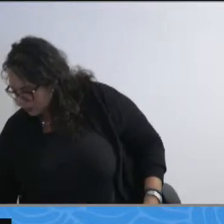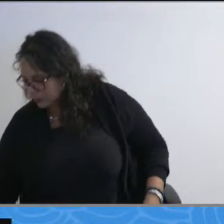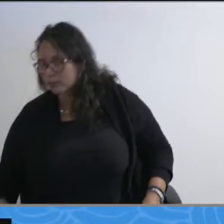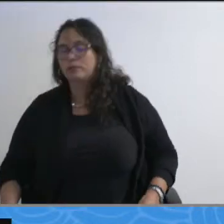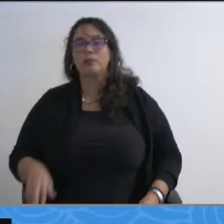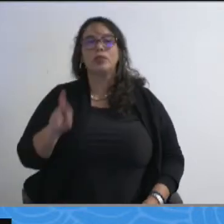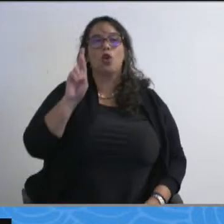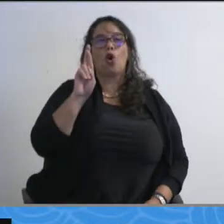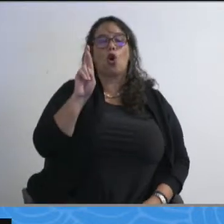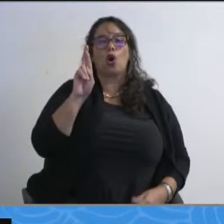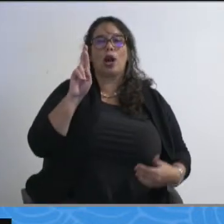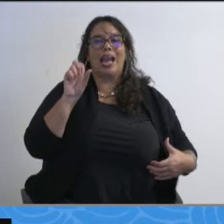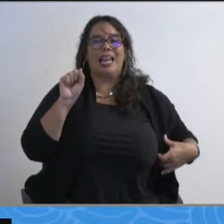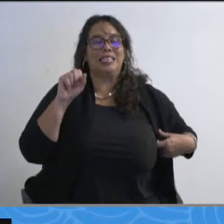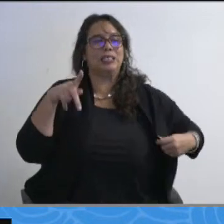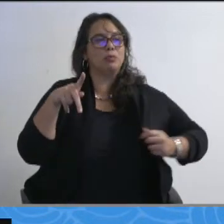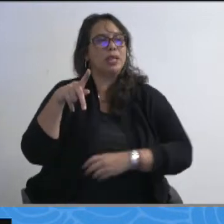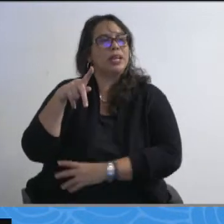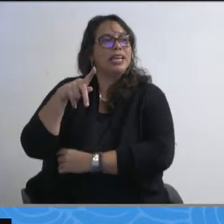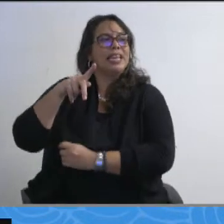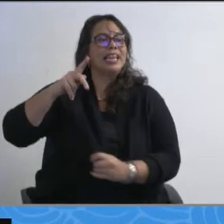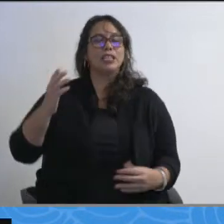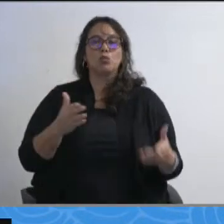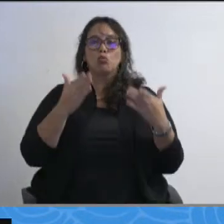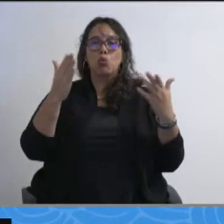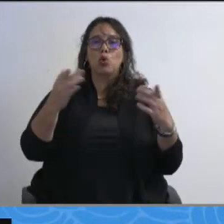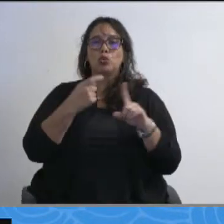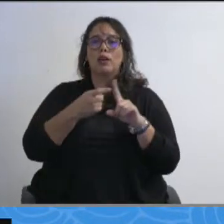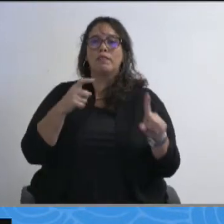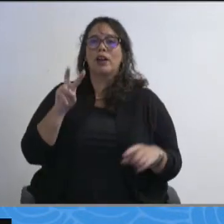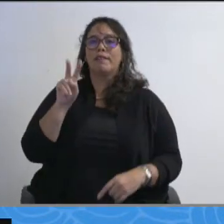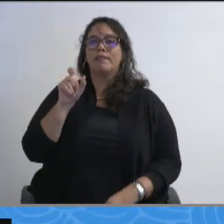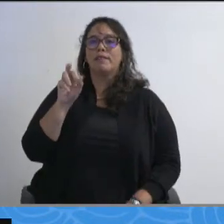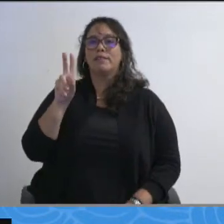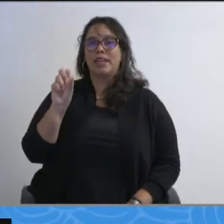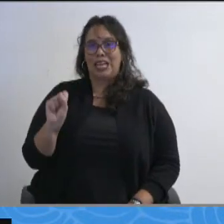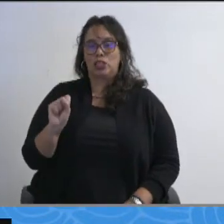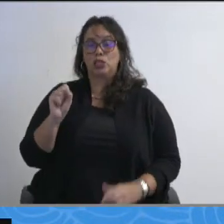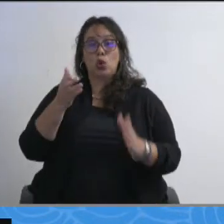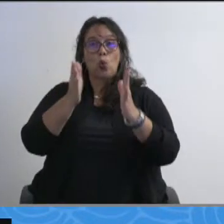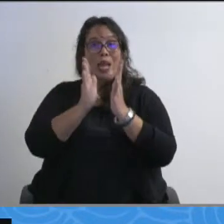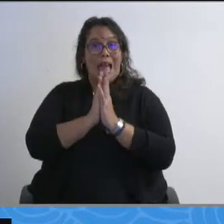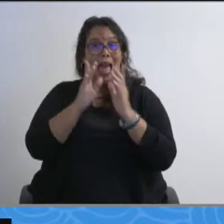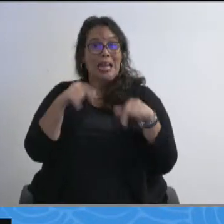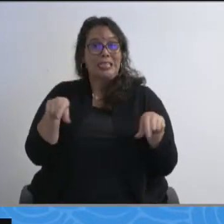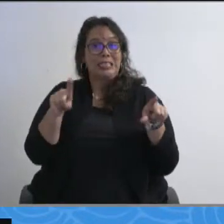It's a request for proposals from vendors. And we asked them to submit a proposal